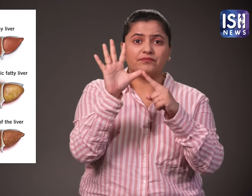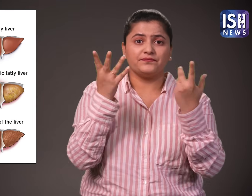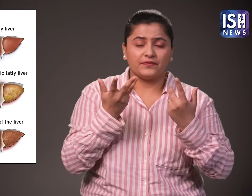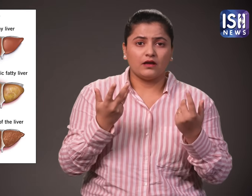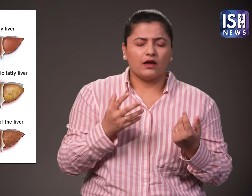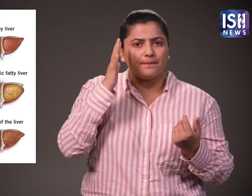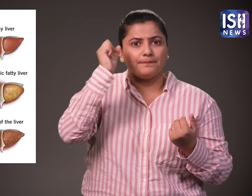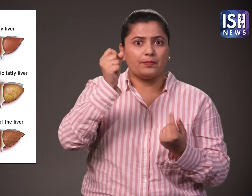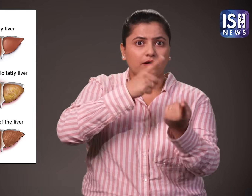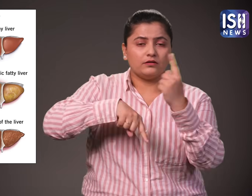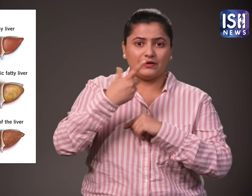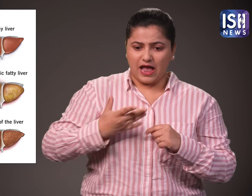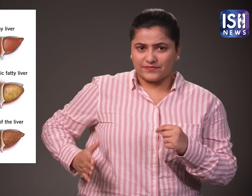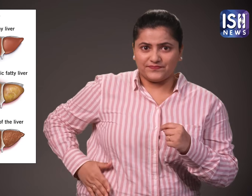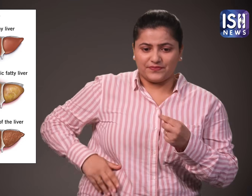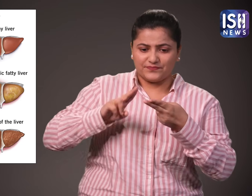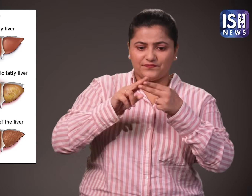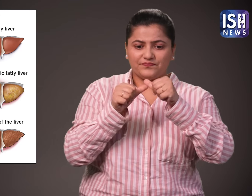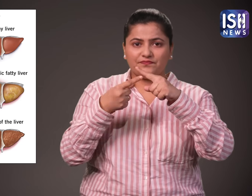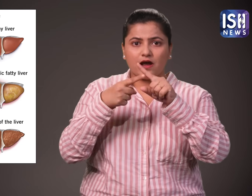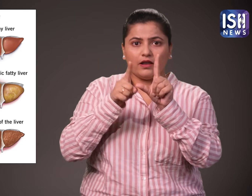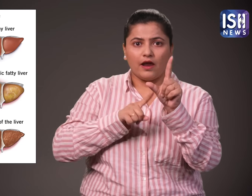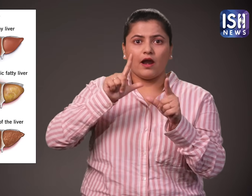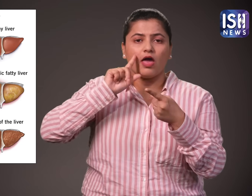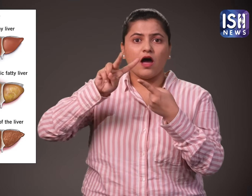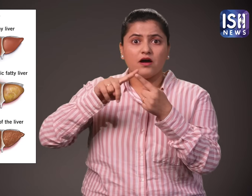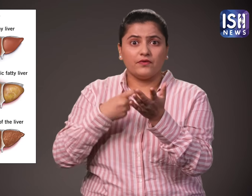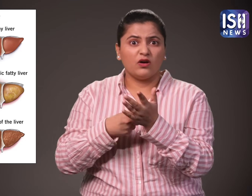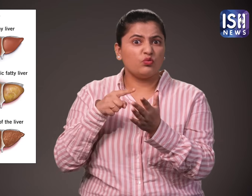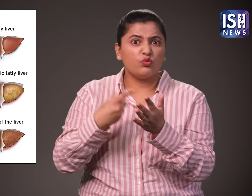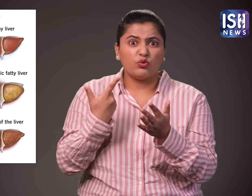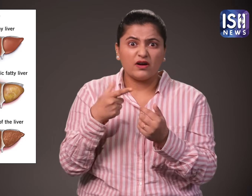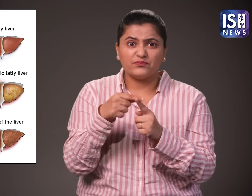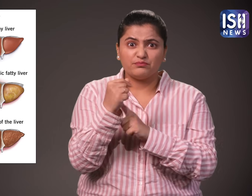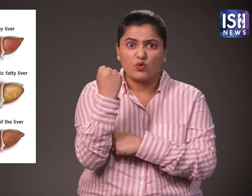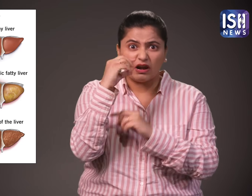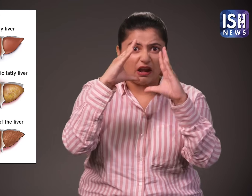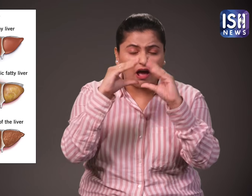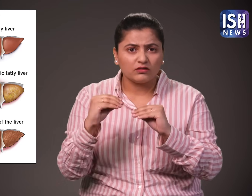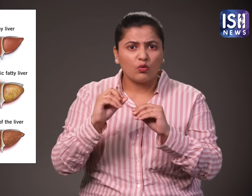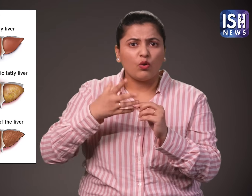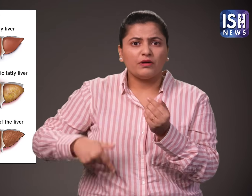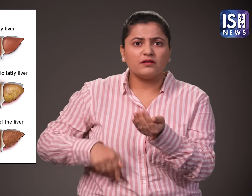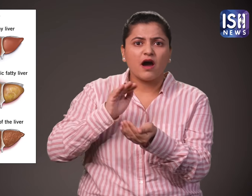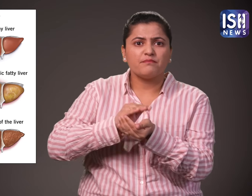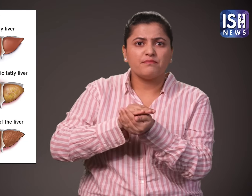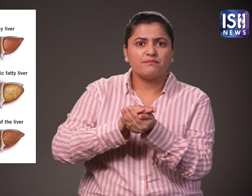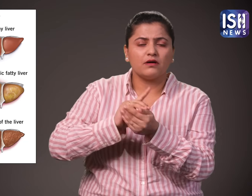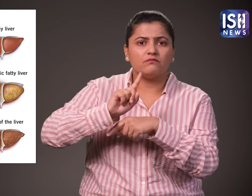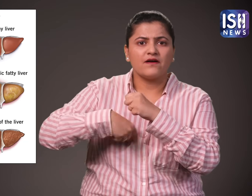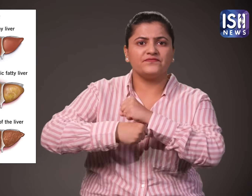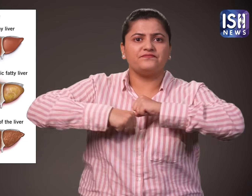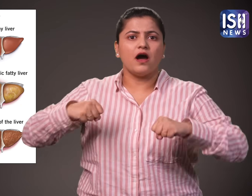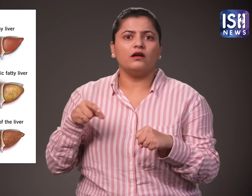5. Low protein can lead to fat buildup in the liver, causing fatty liver disease.